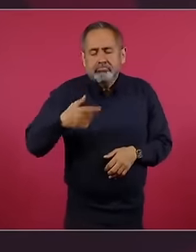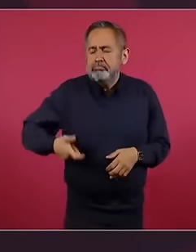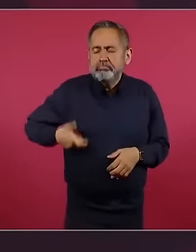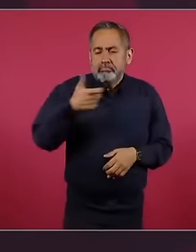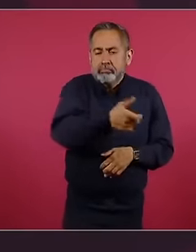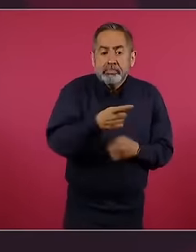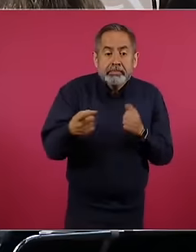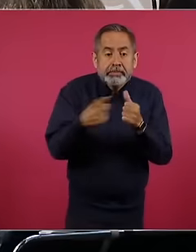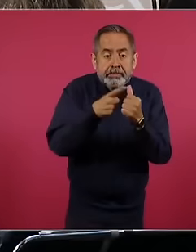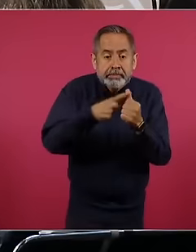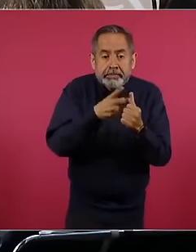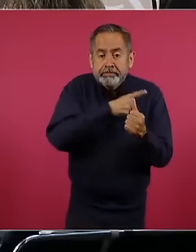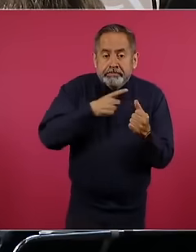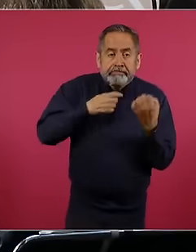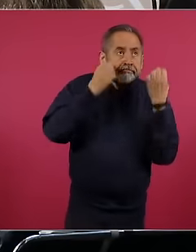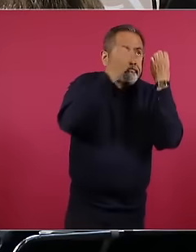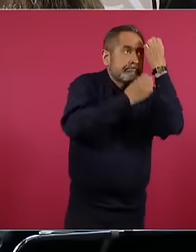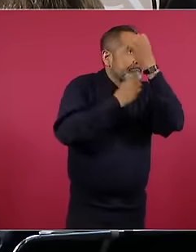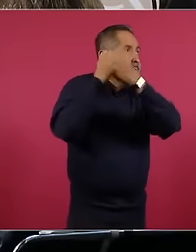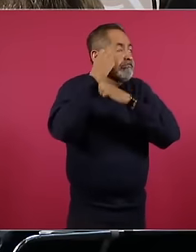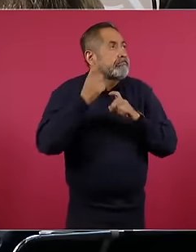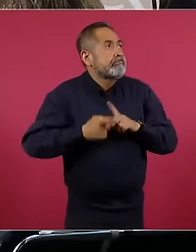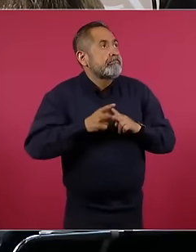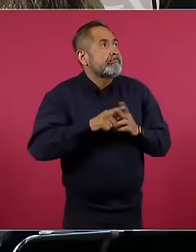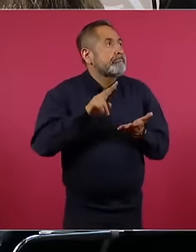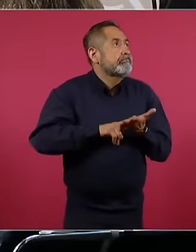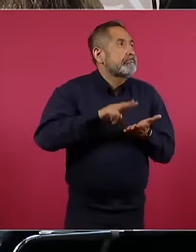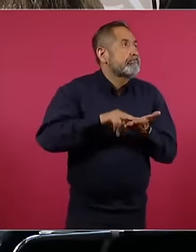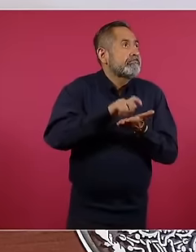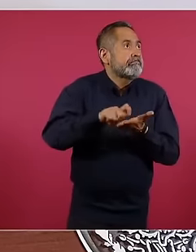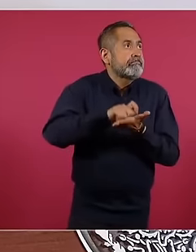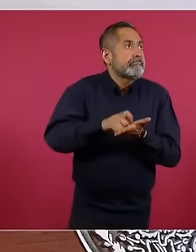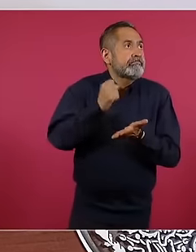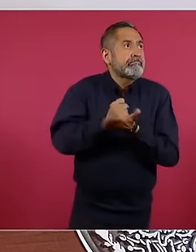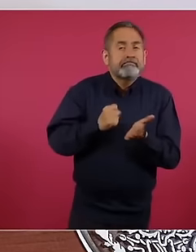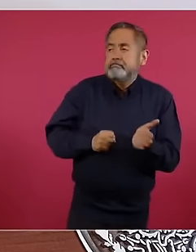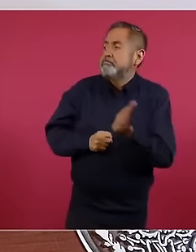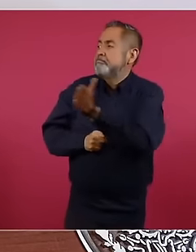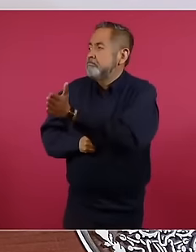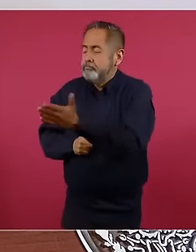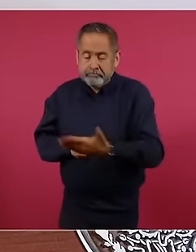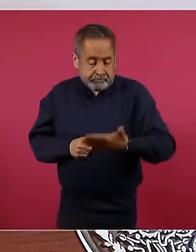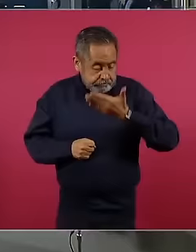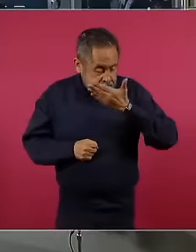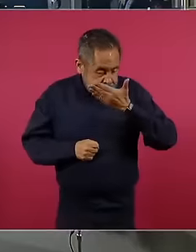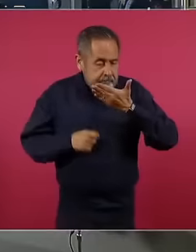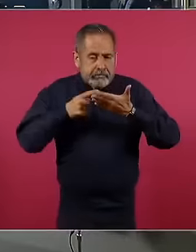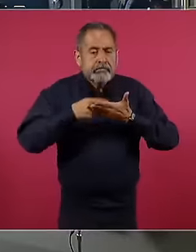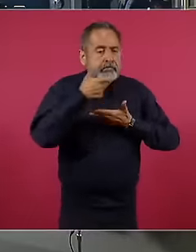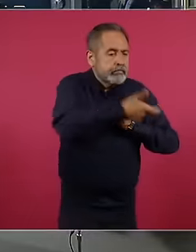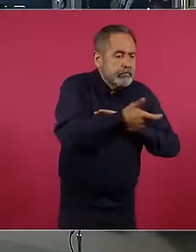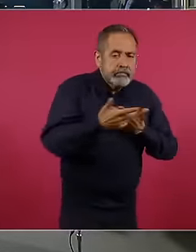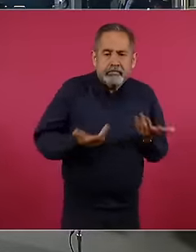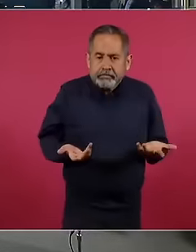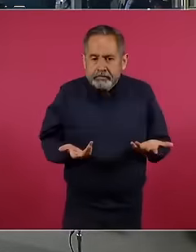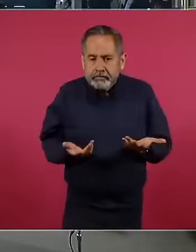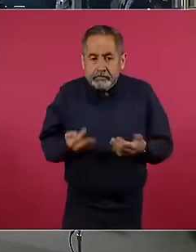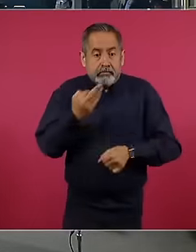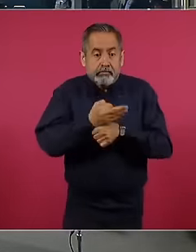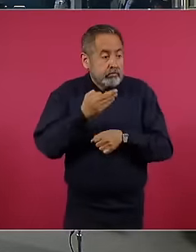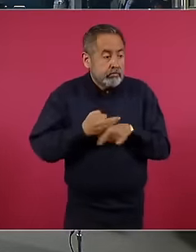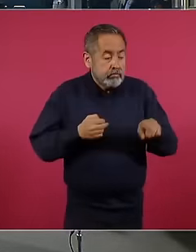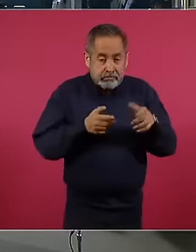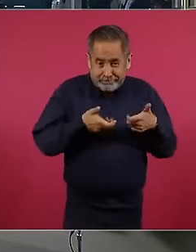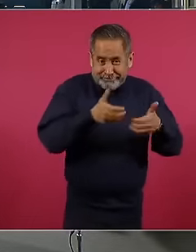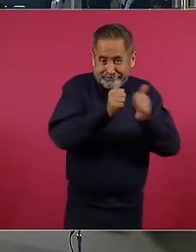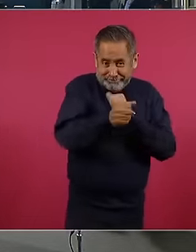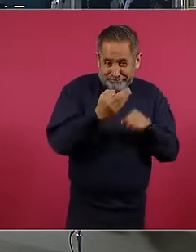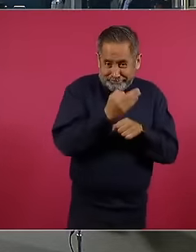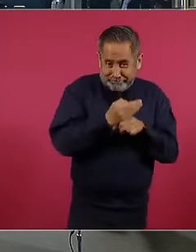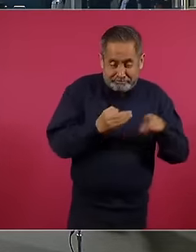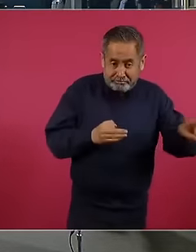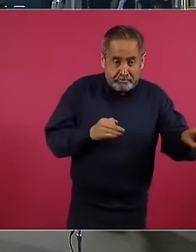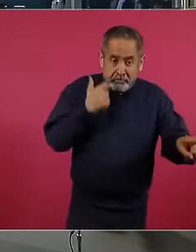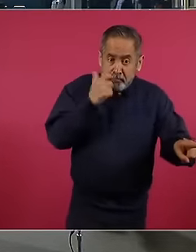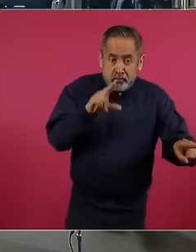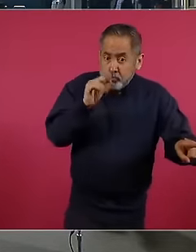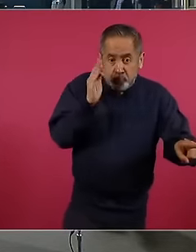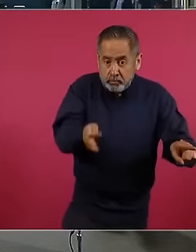So in this case of the roads, if they do not accept what